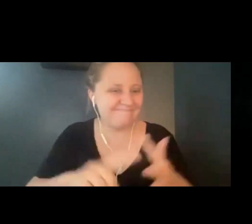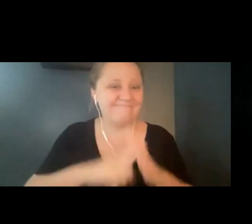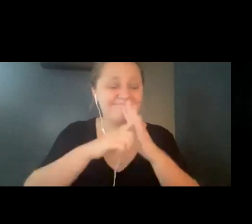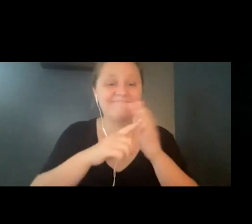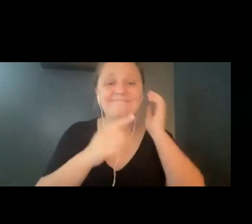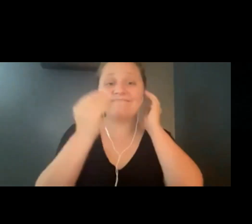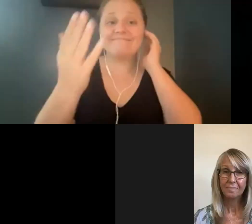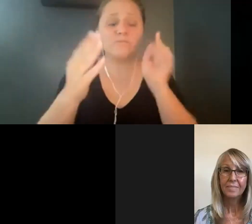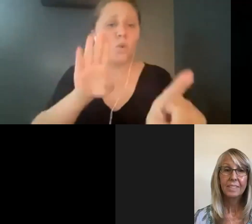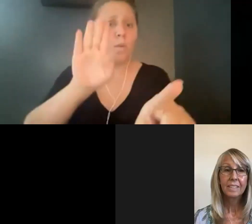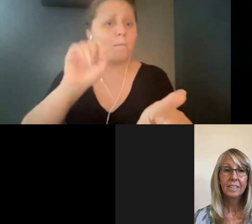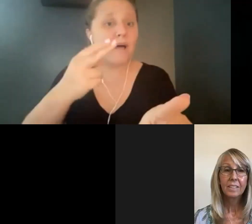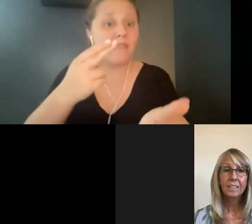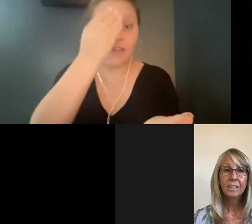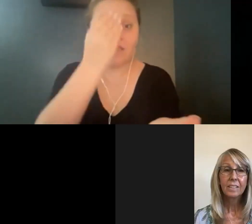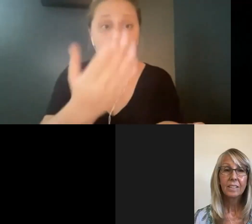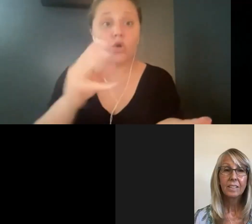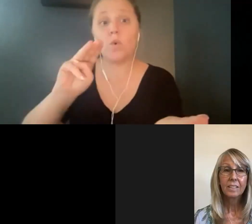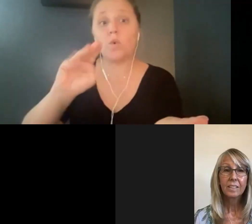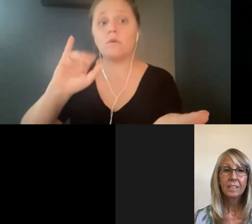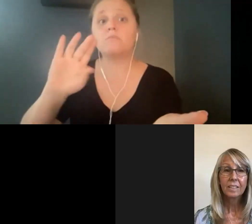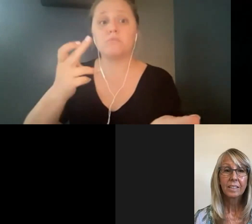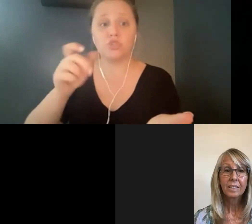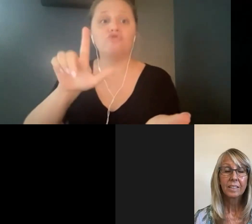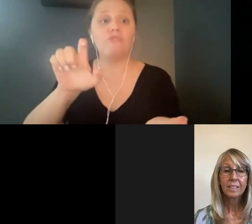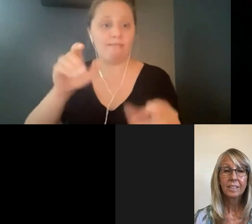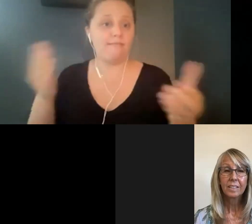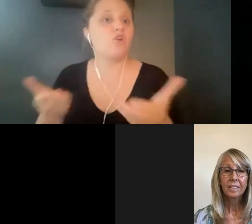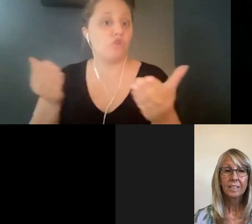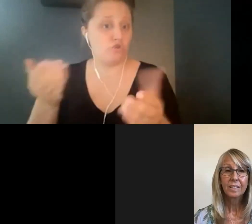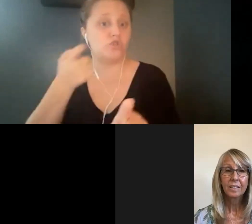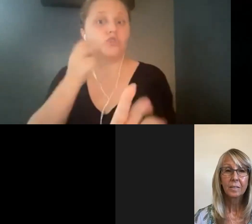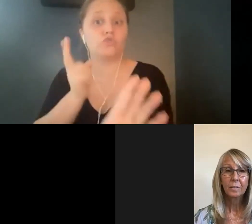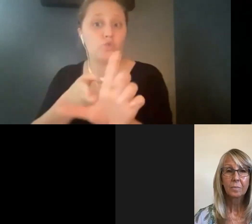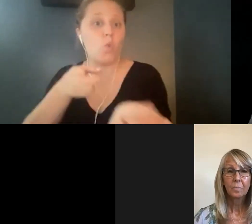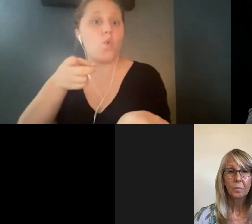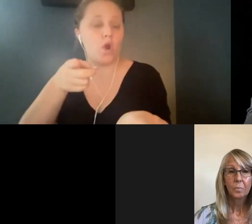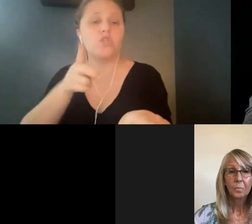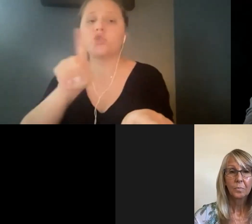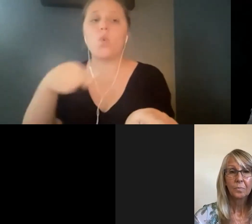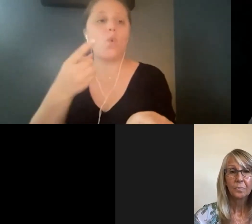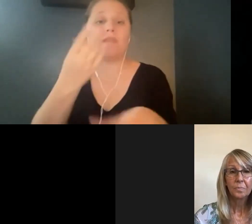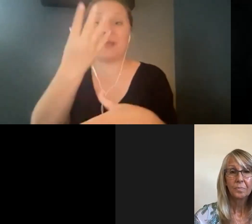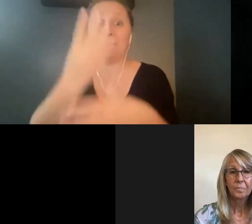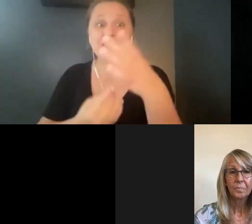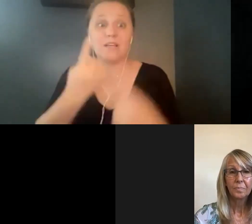Elizabeth: Let you know that Michelle has been able to join, so I think it's just Joe that wasn't able to join